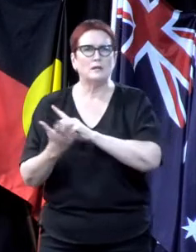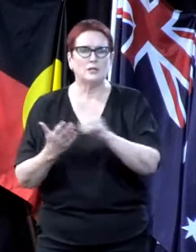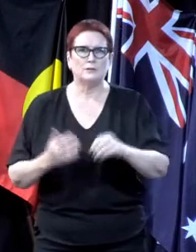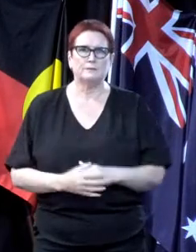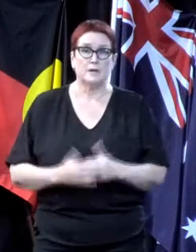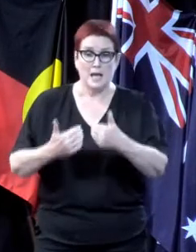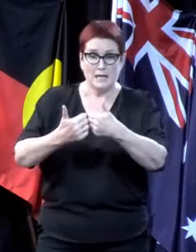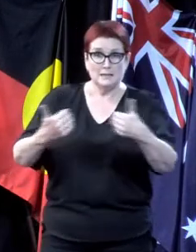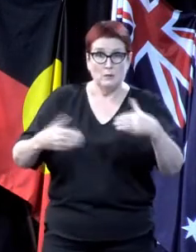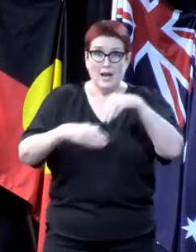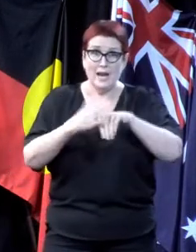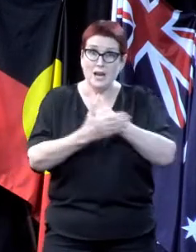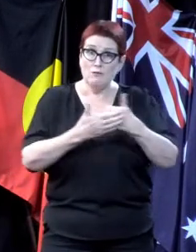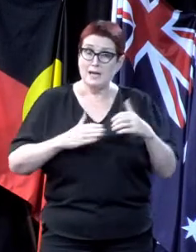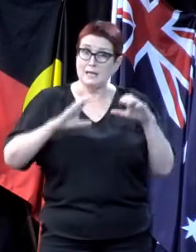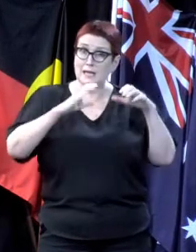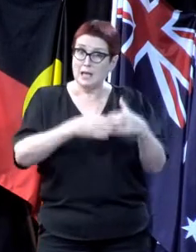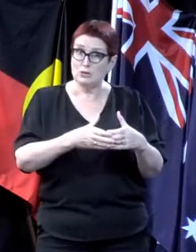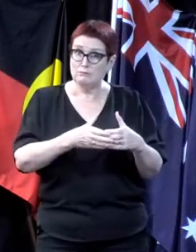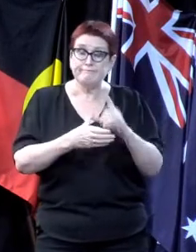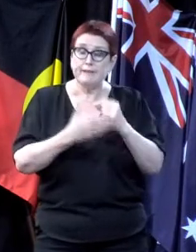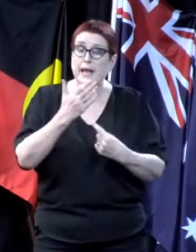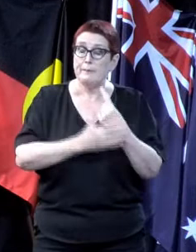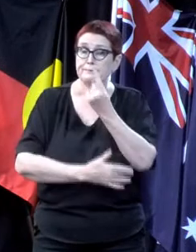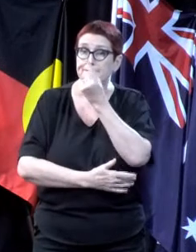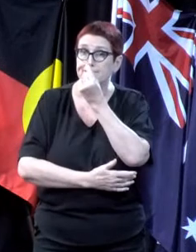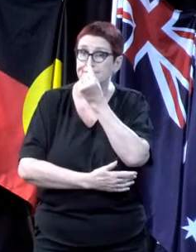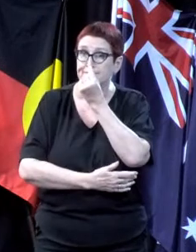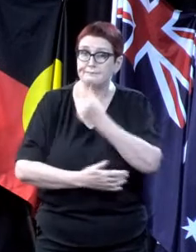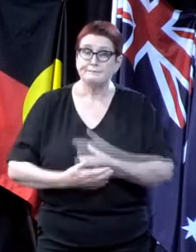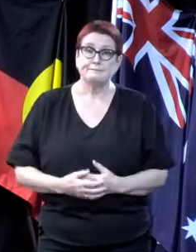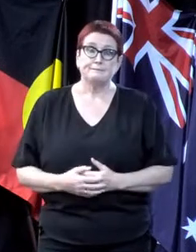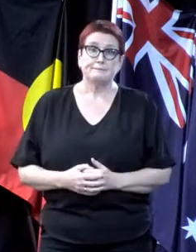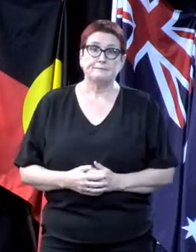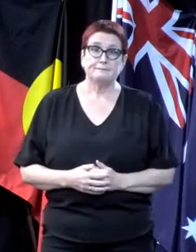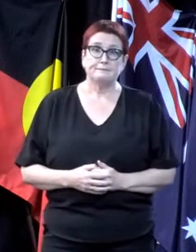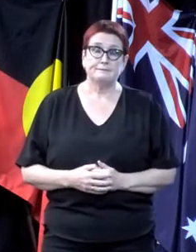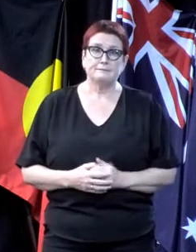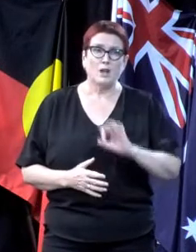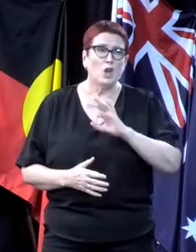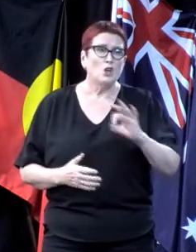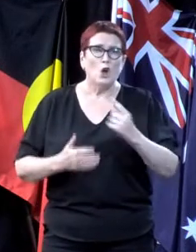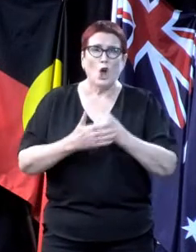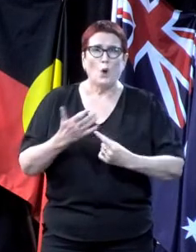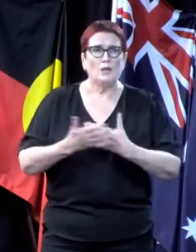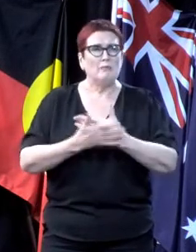can very much happen and not just in those big obvious forms that we’re used to using those terms for.